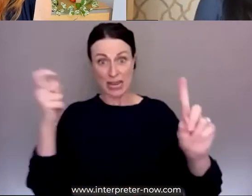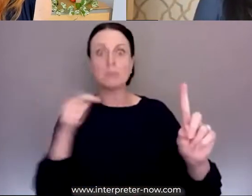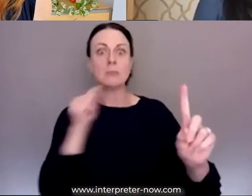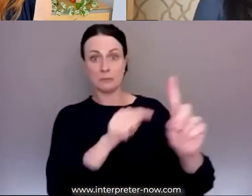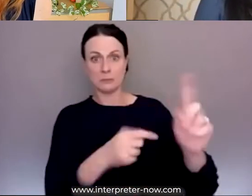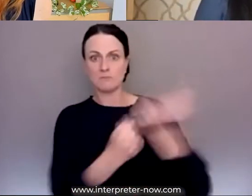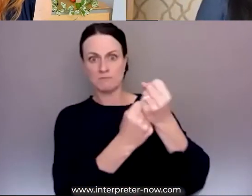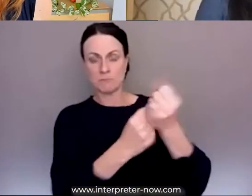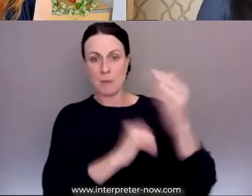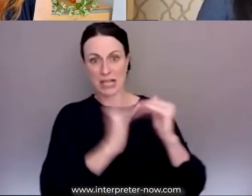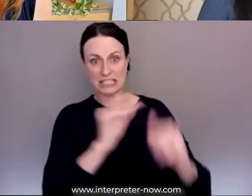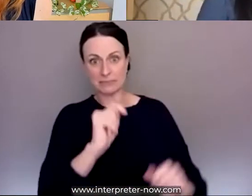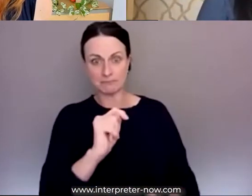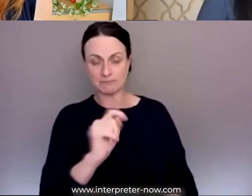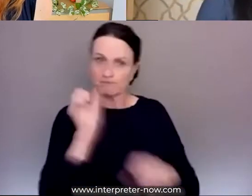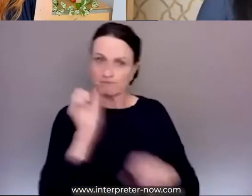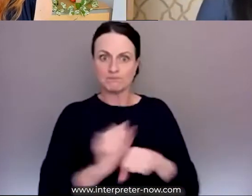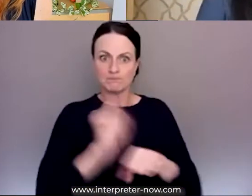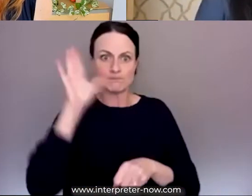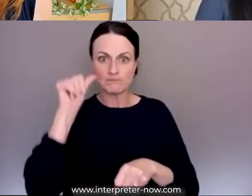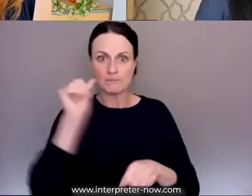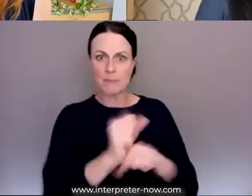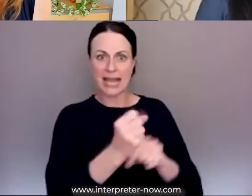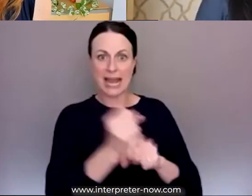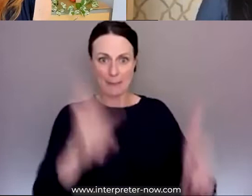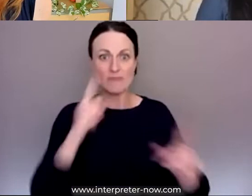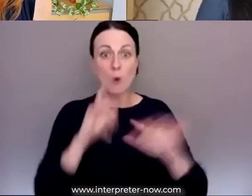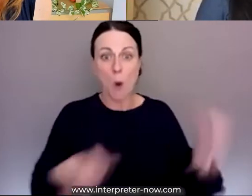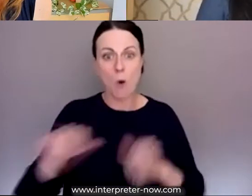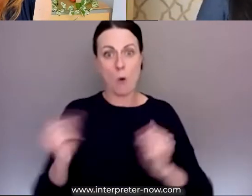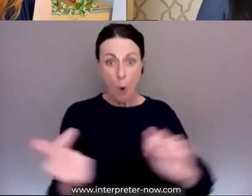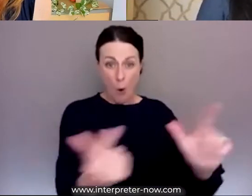Let's be unrelentless in making that happen.